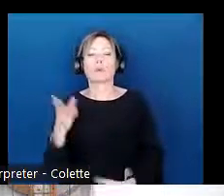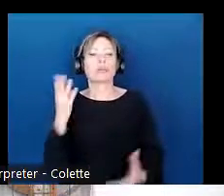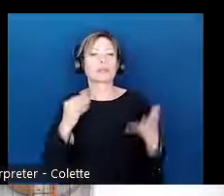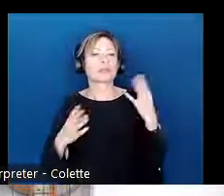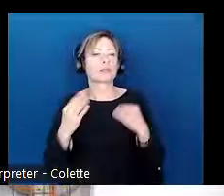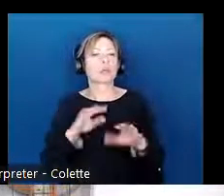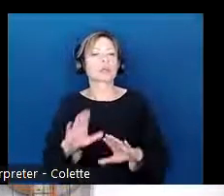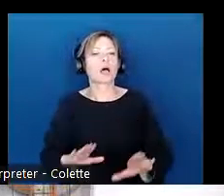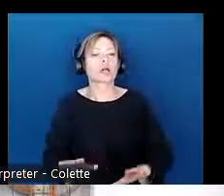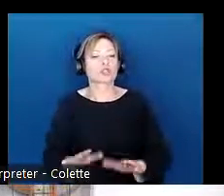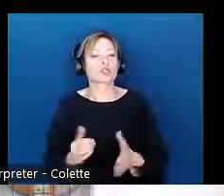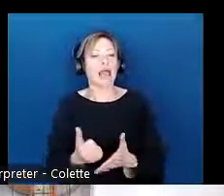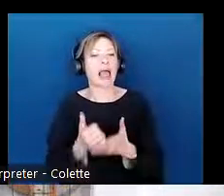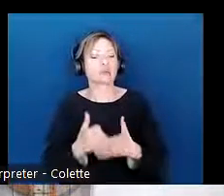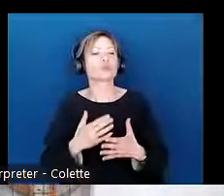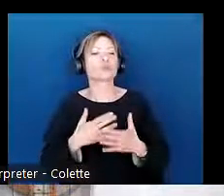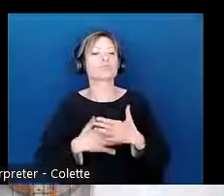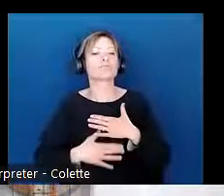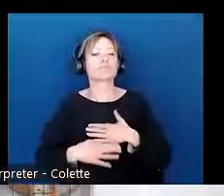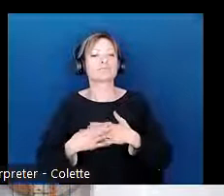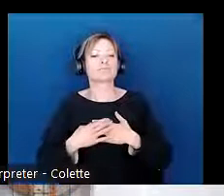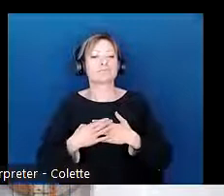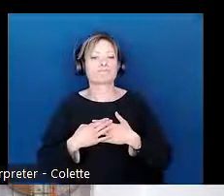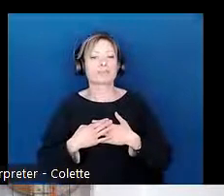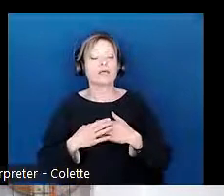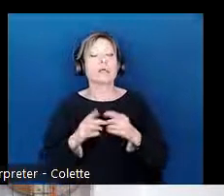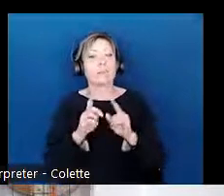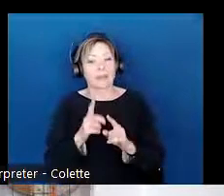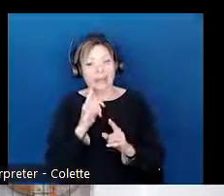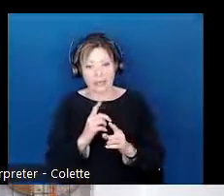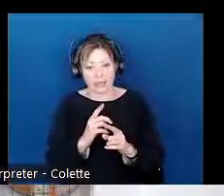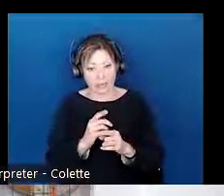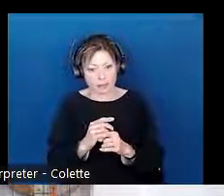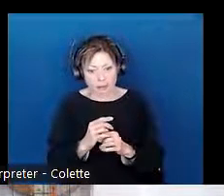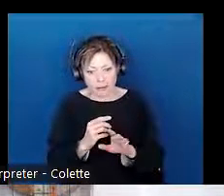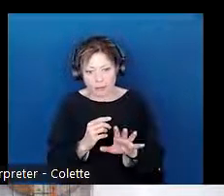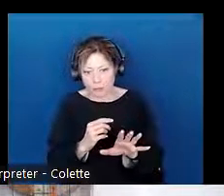grounds you somewhat um but I think we're approaching our second to last artwork now